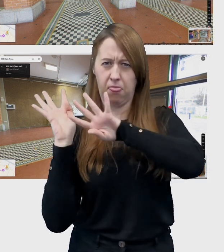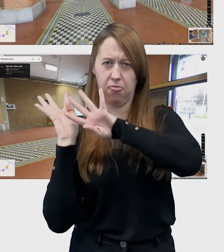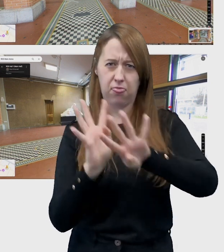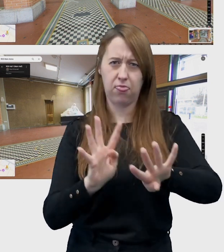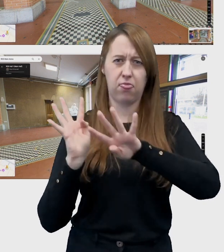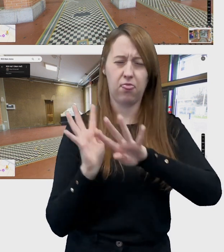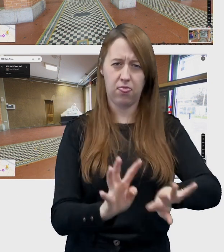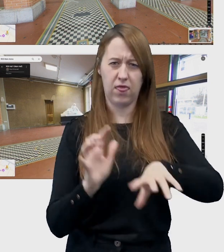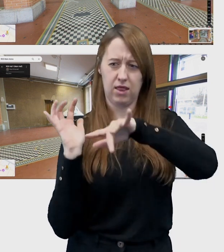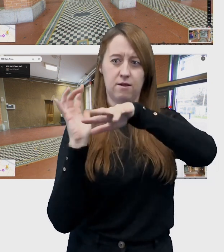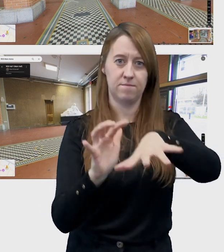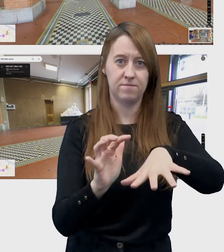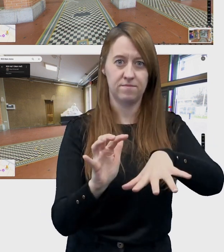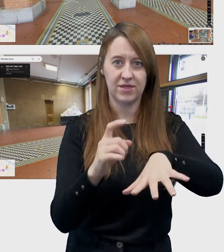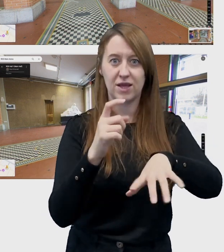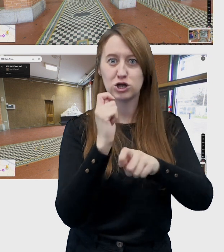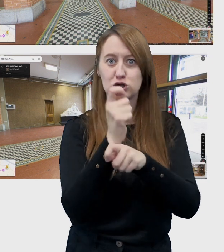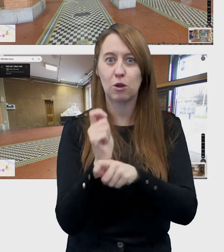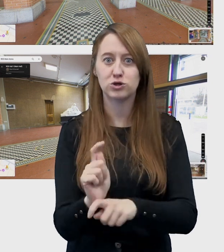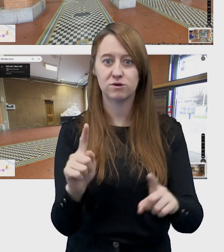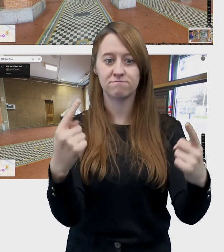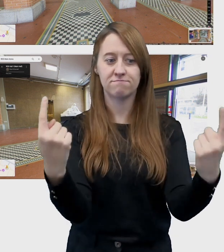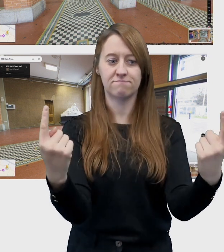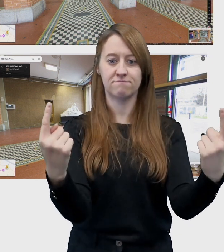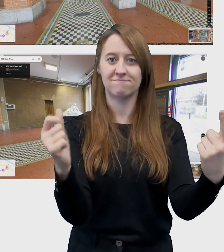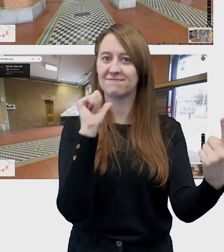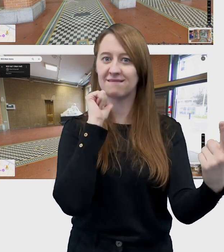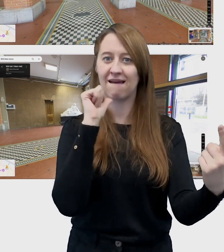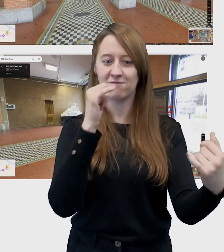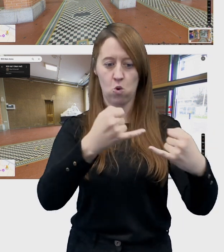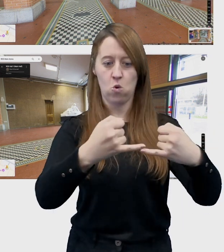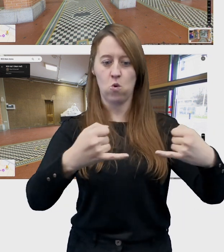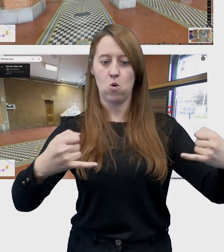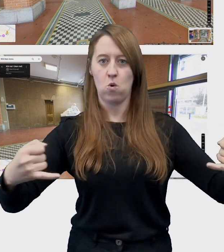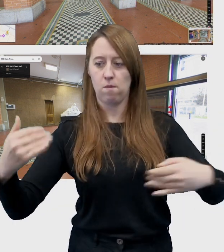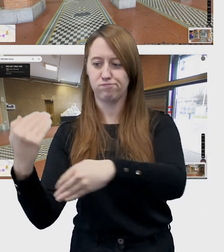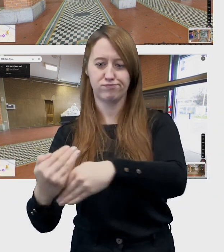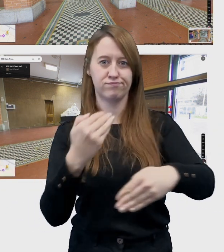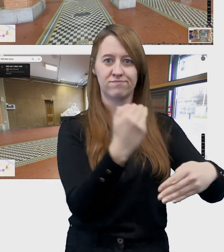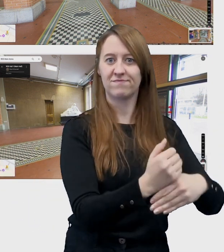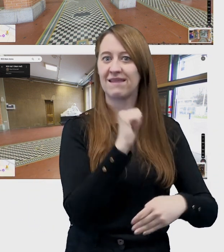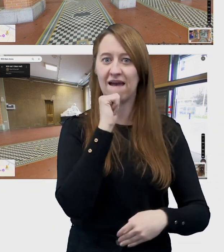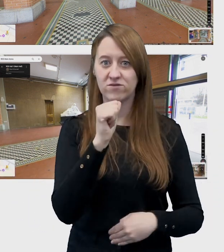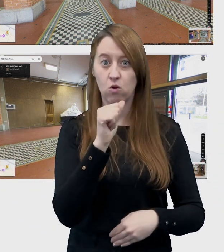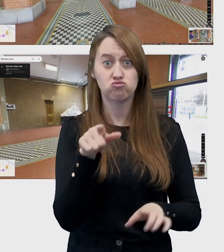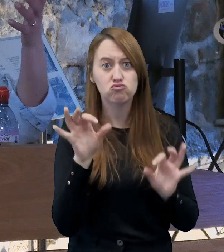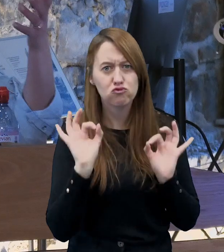There's no barrier between the people and the sculptures, which is great. It means you can actually see them, you can enjoy them, you